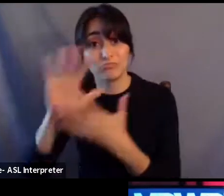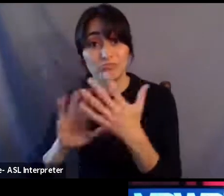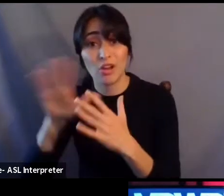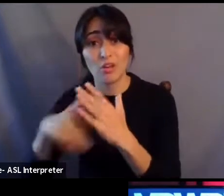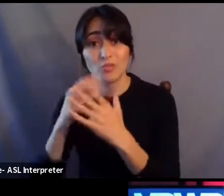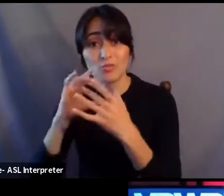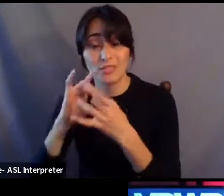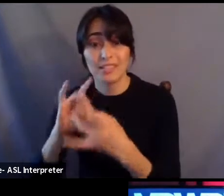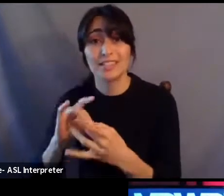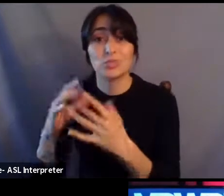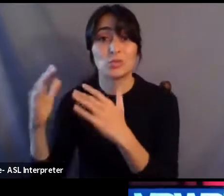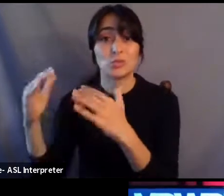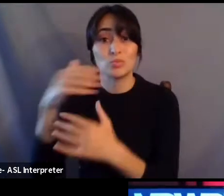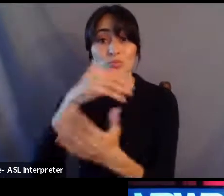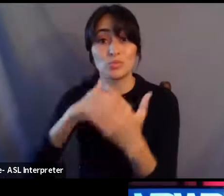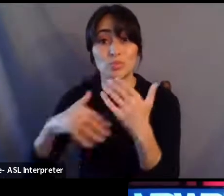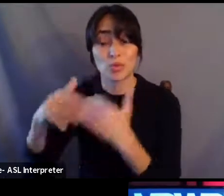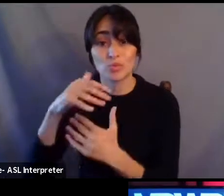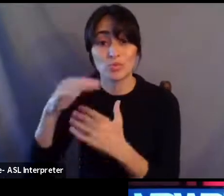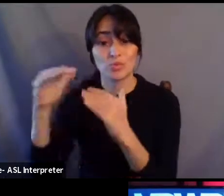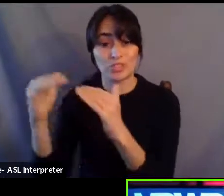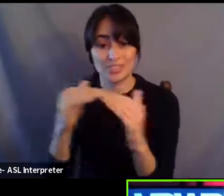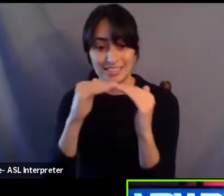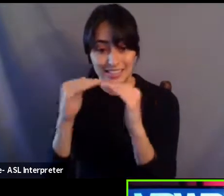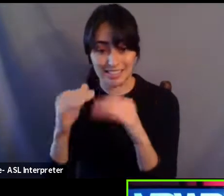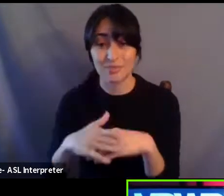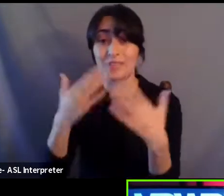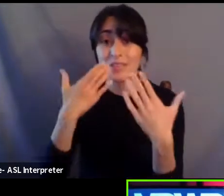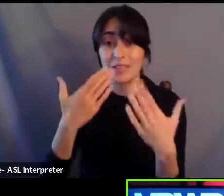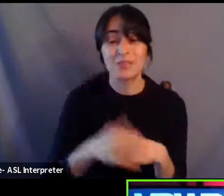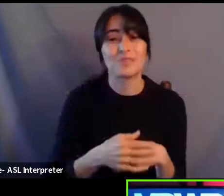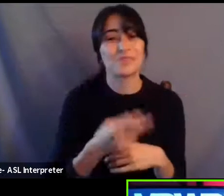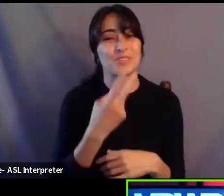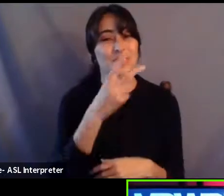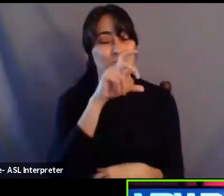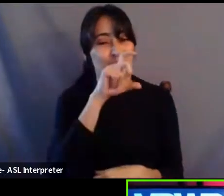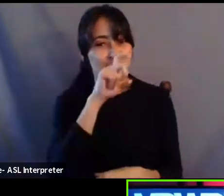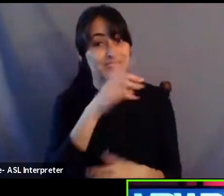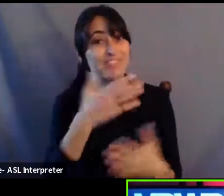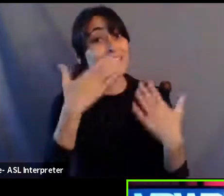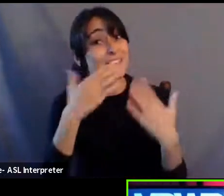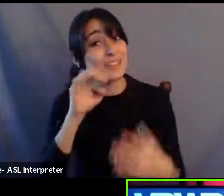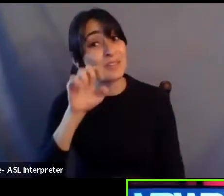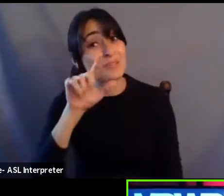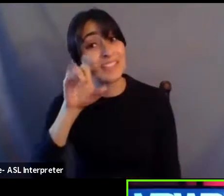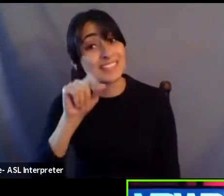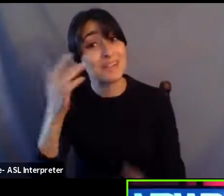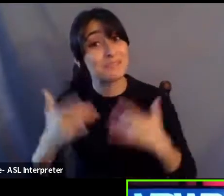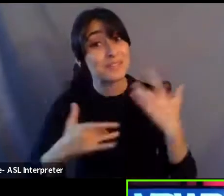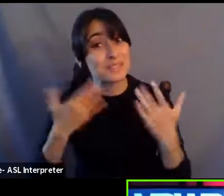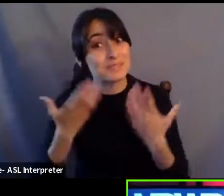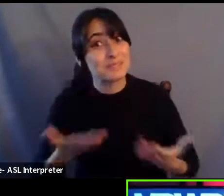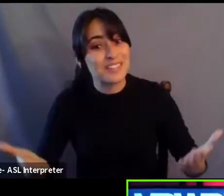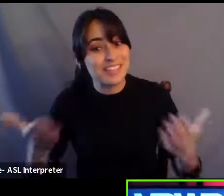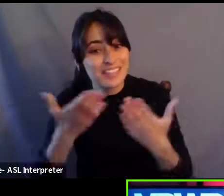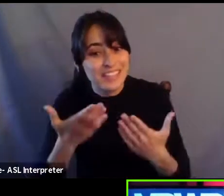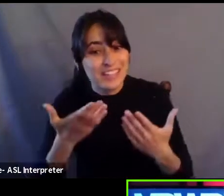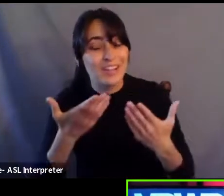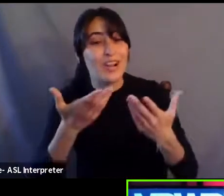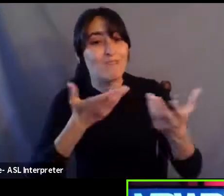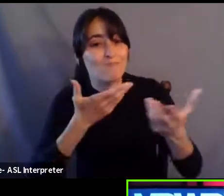Thank you, Melinda. I am excited to be here to talk more about what it is I am